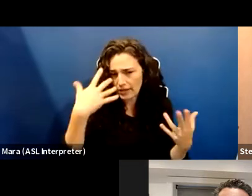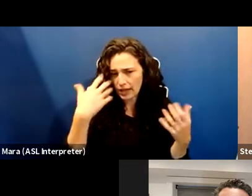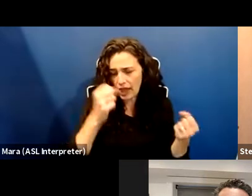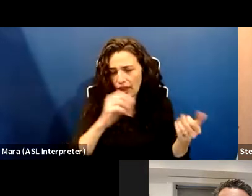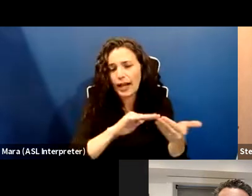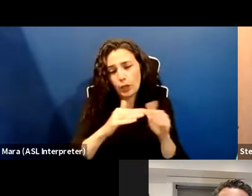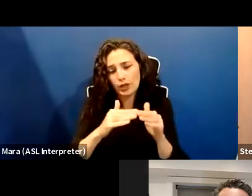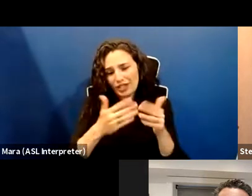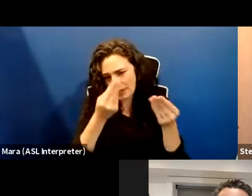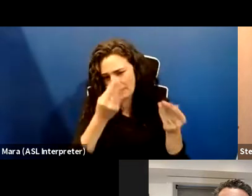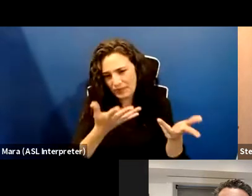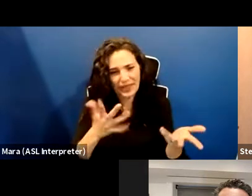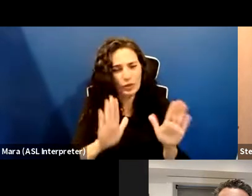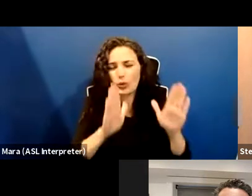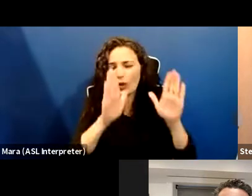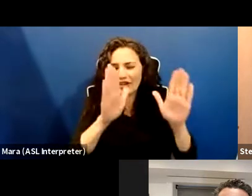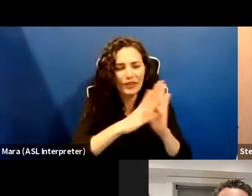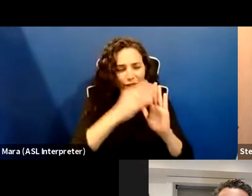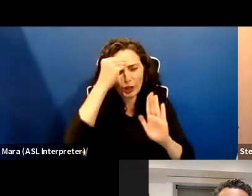So it was wonderful learning for me.